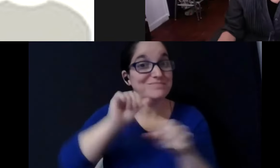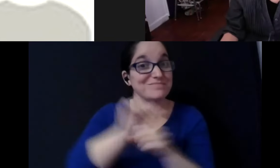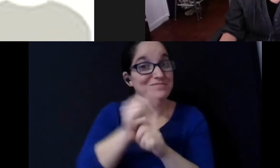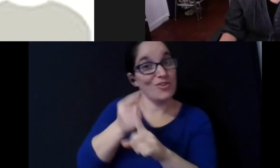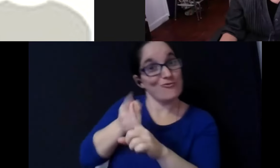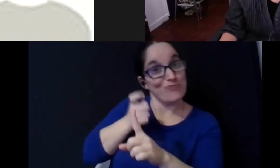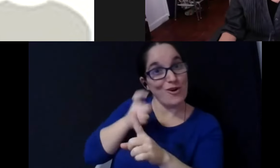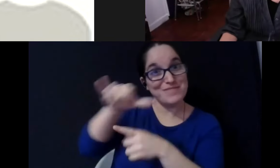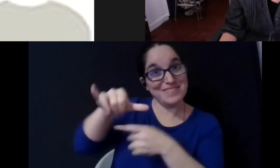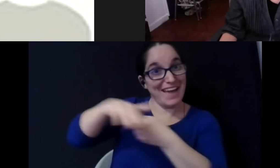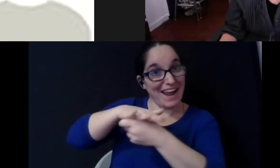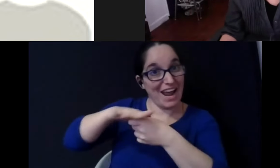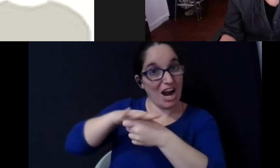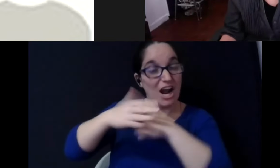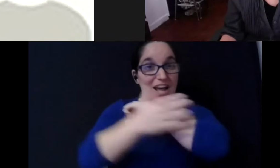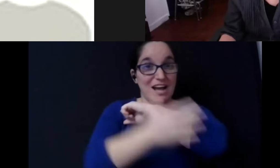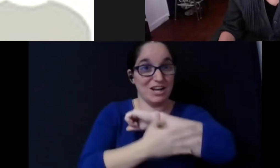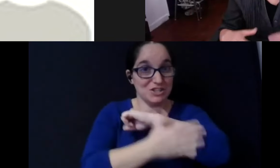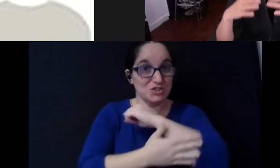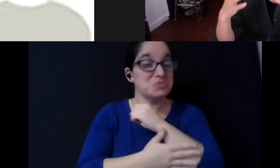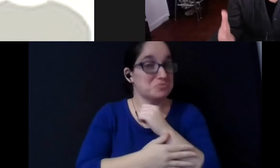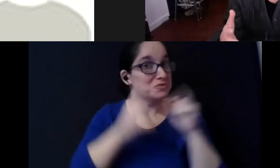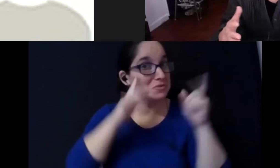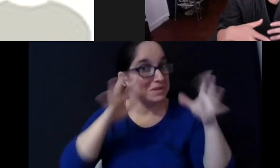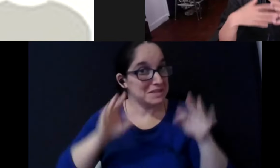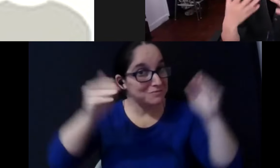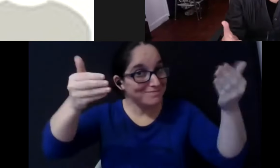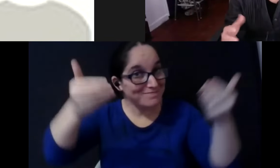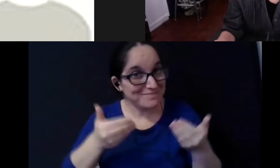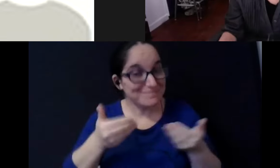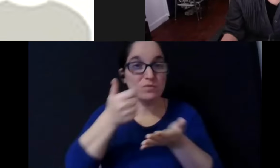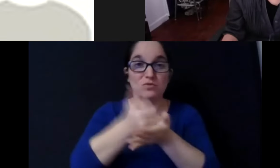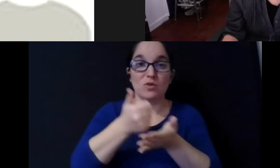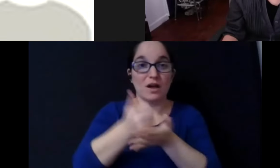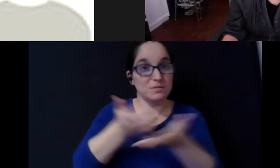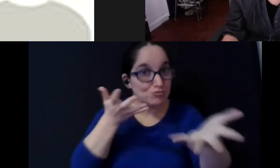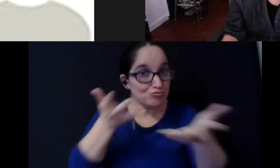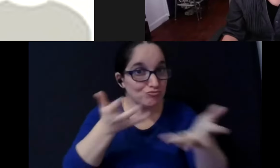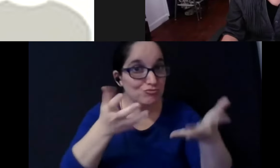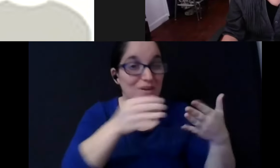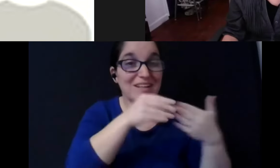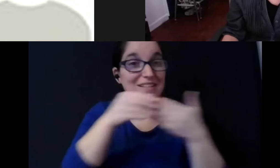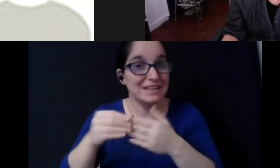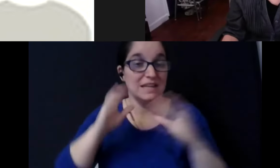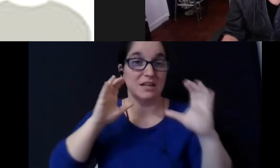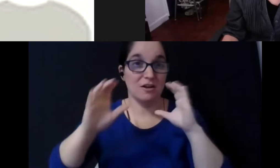country. So, we decided to invite them to curate changing what we have already done so we emphasize